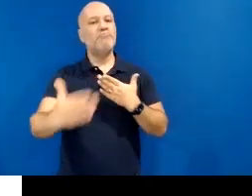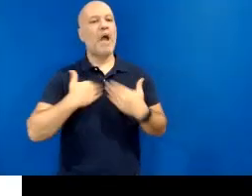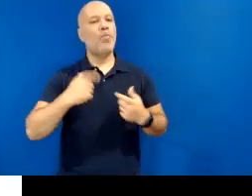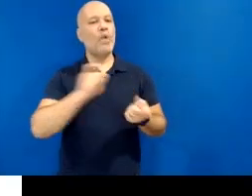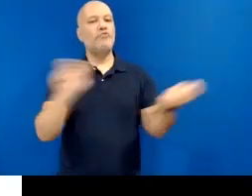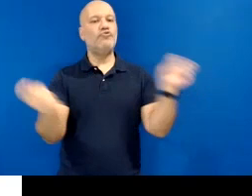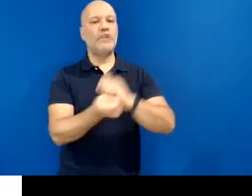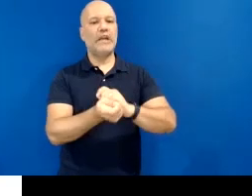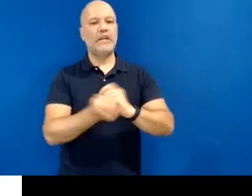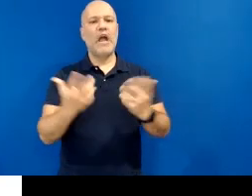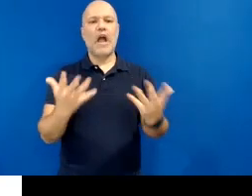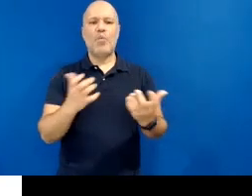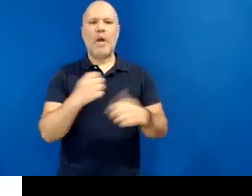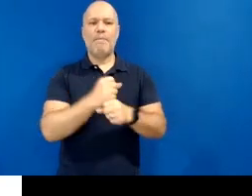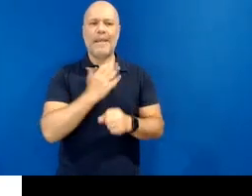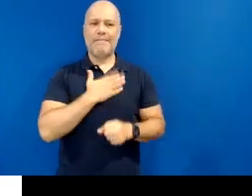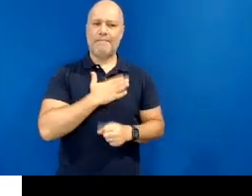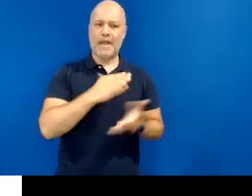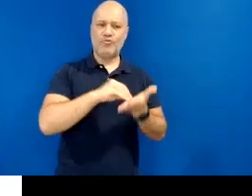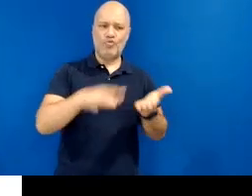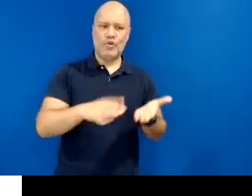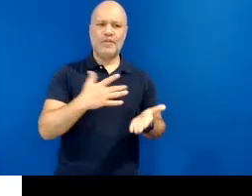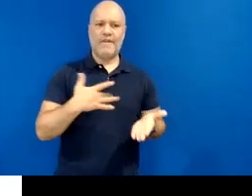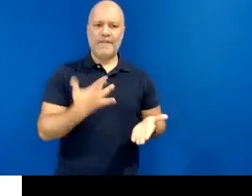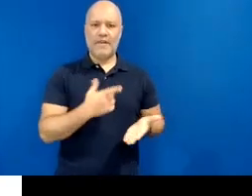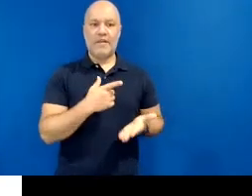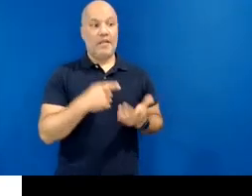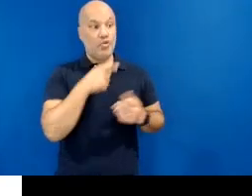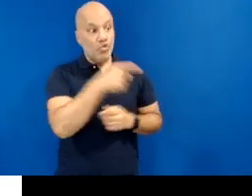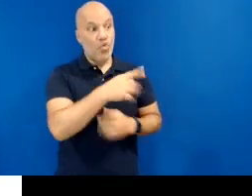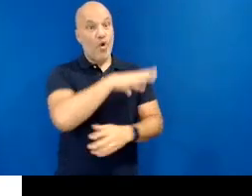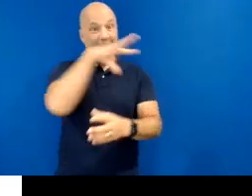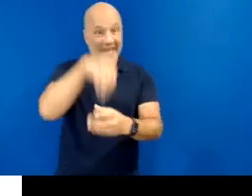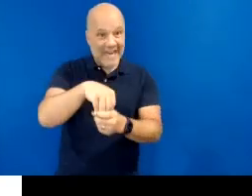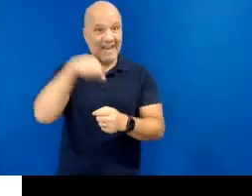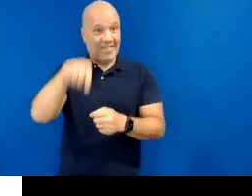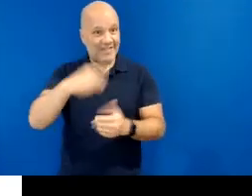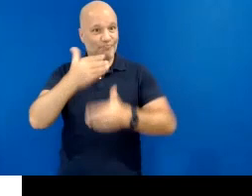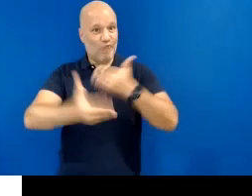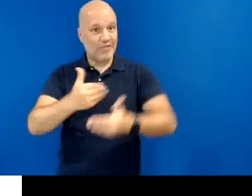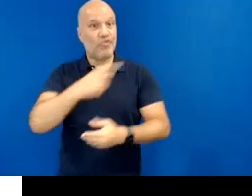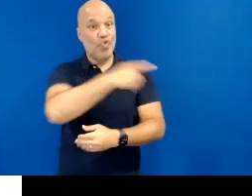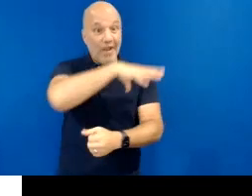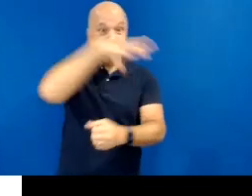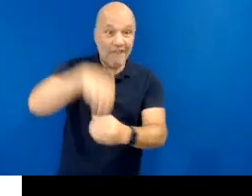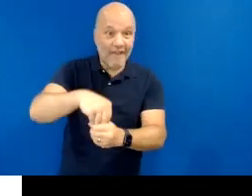they are a part of this experience and this knowledge. And we're building upon each other's knowledge.